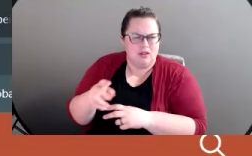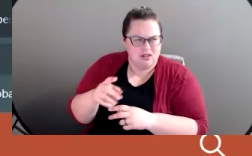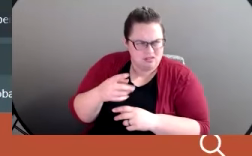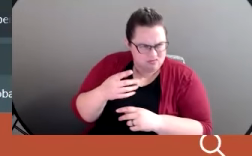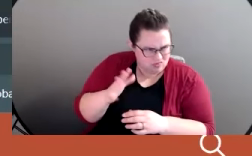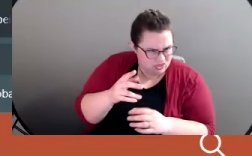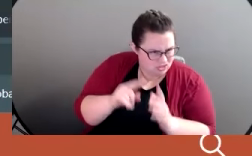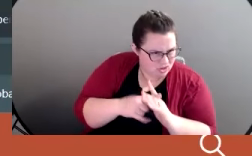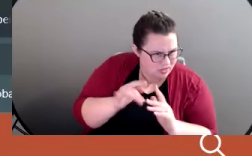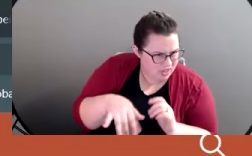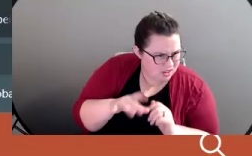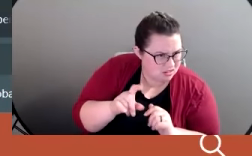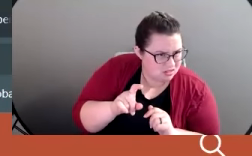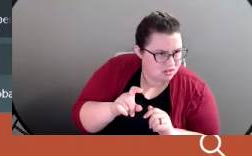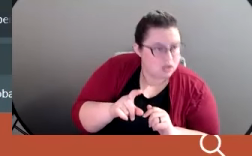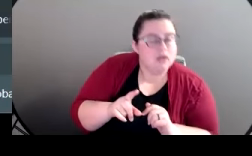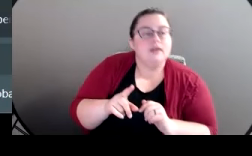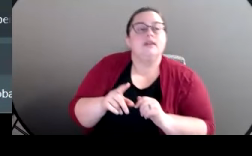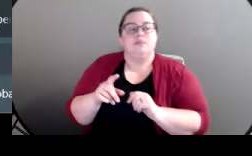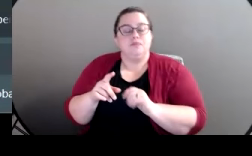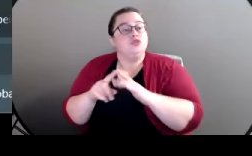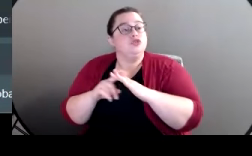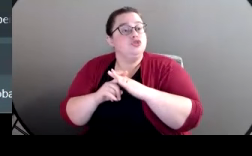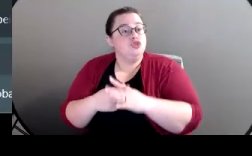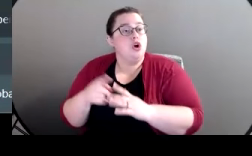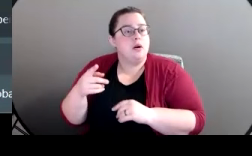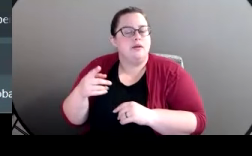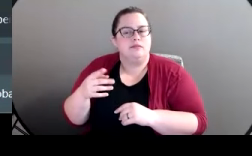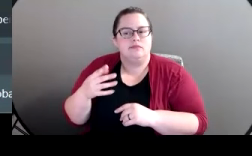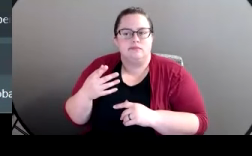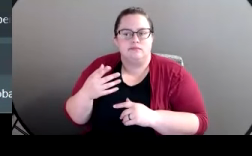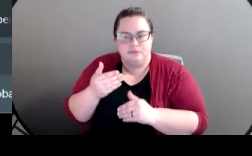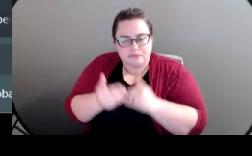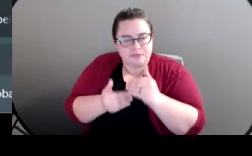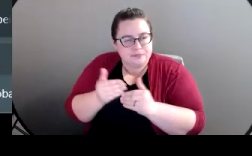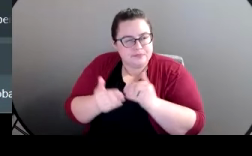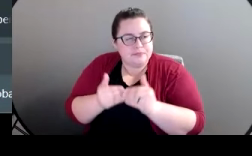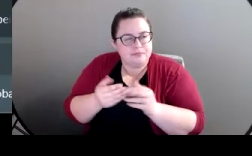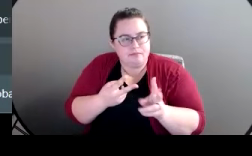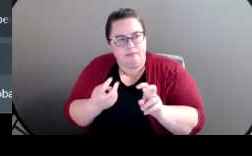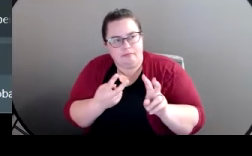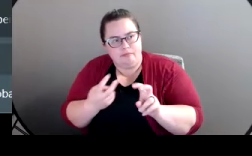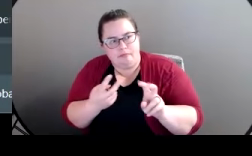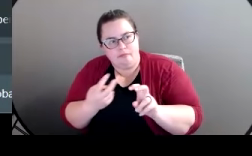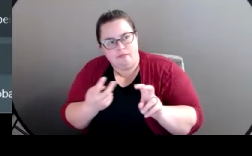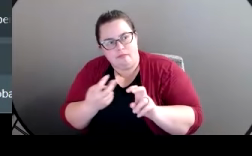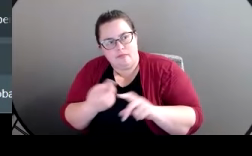So they just started doing the pilot of, pulling, resources into this from the ZTC grants.